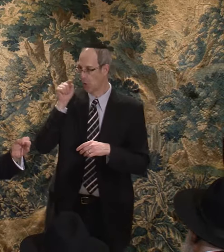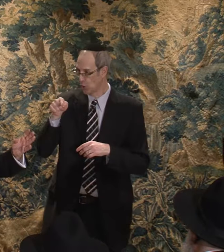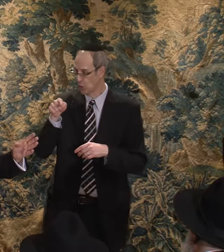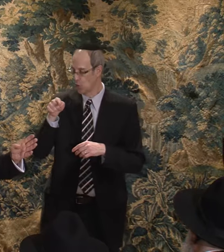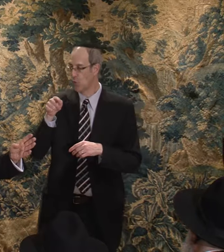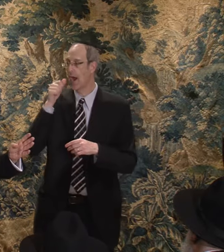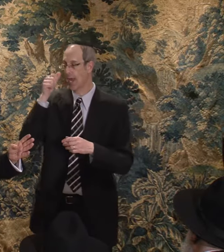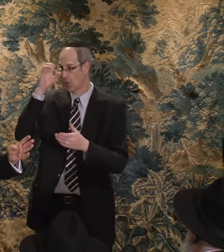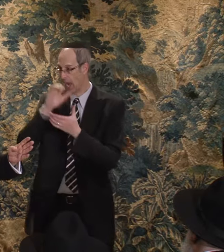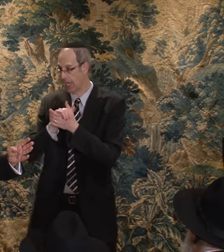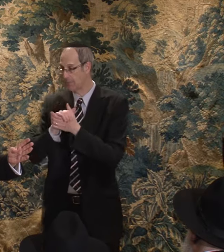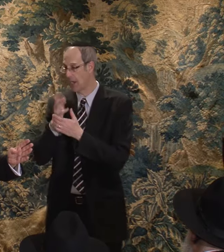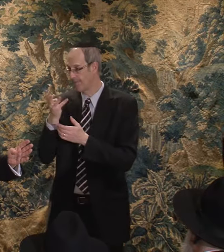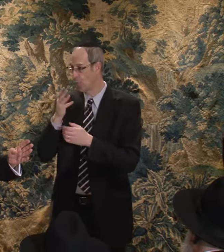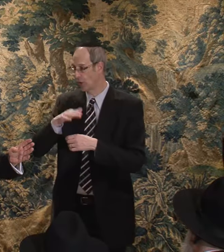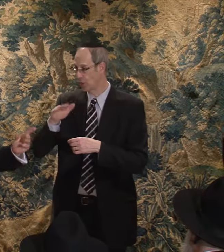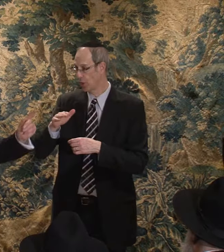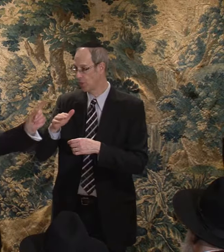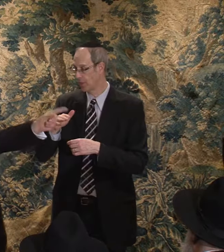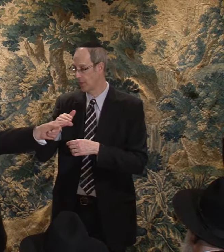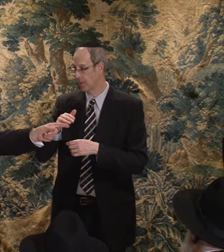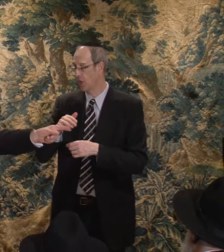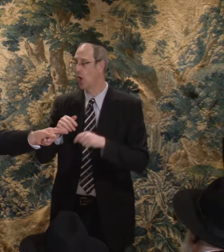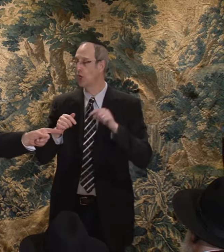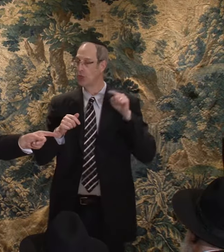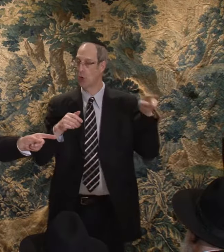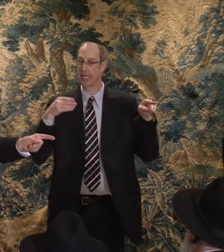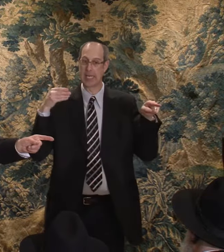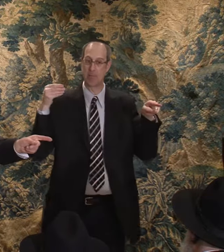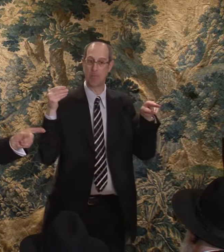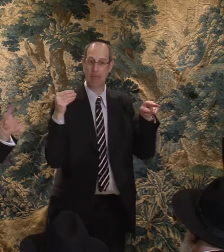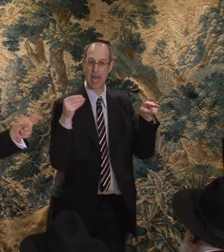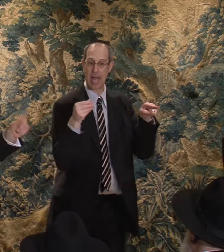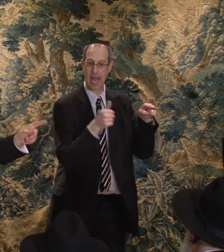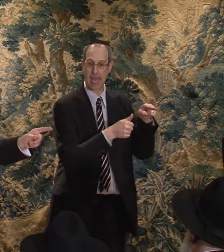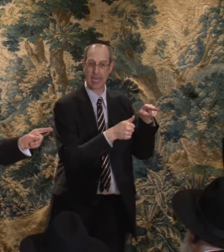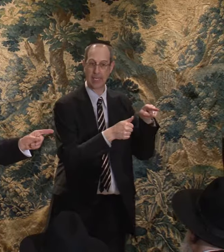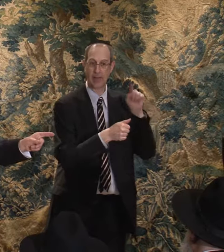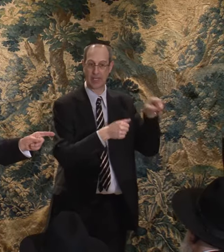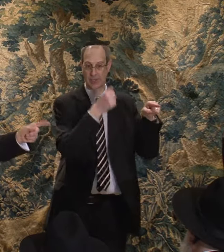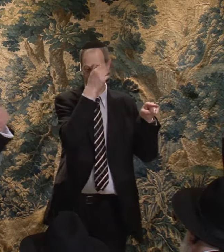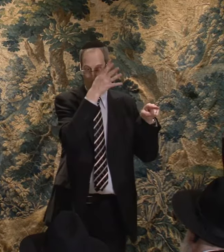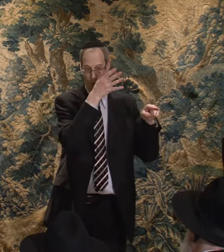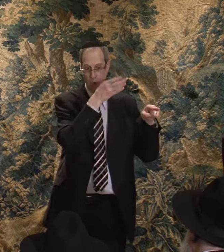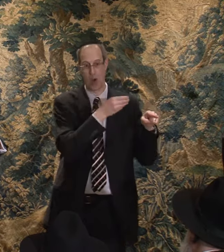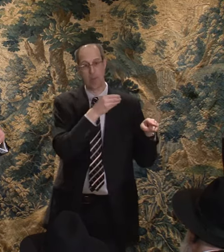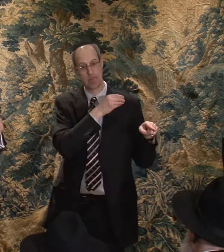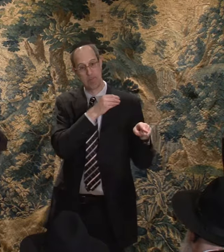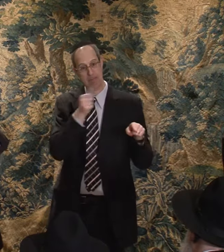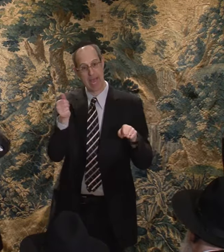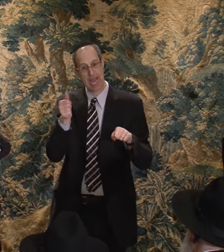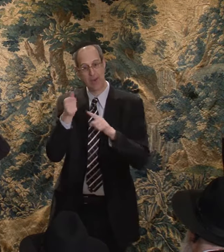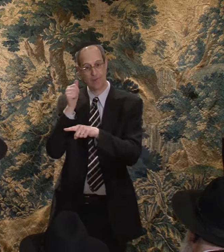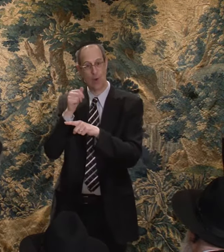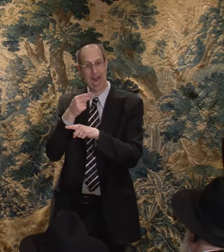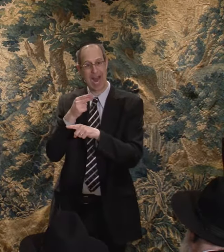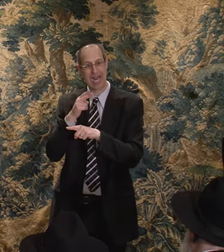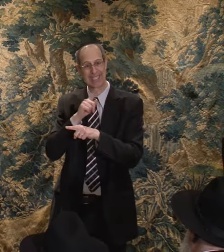four children so he paid this father paid for the Hatzolah guy to come and